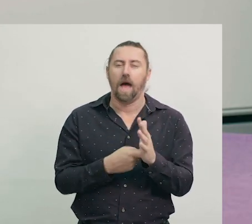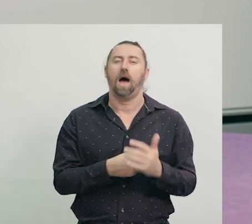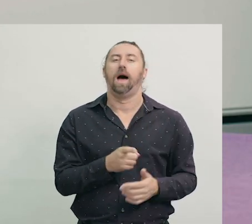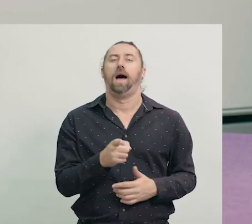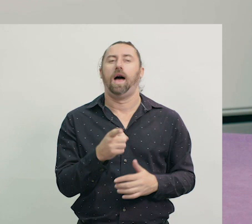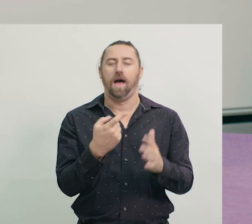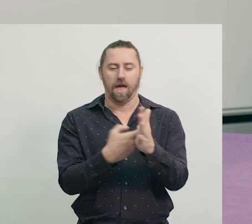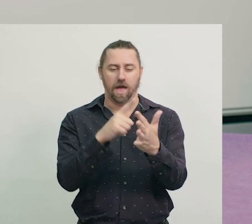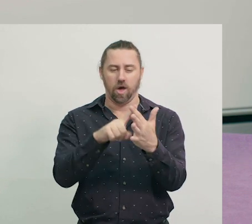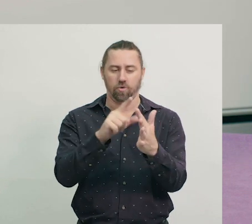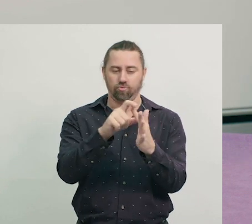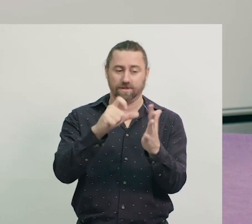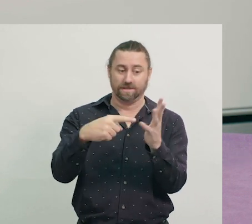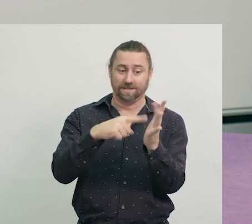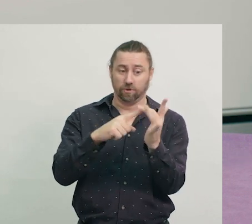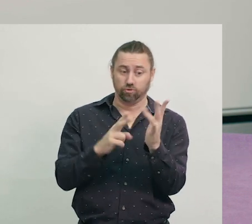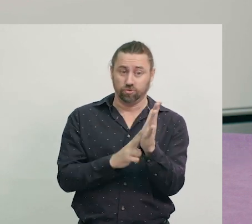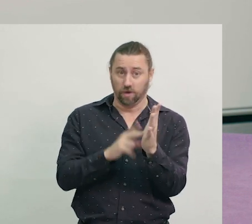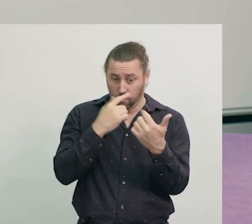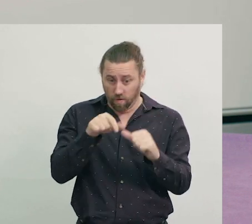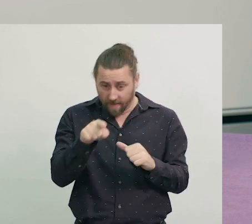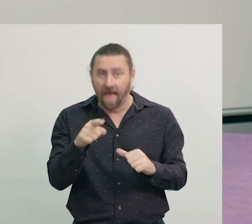to draw a scale drawing of my furniture.